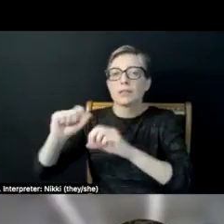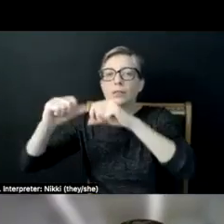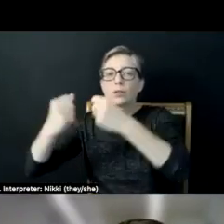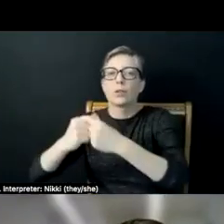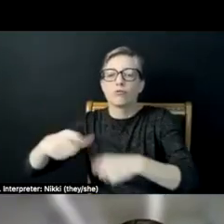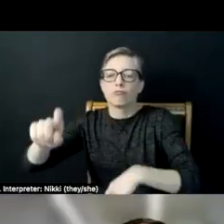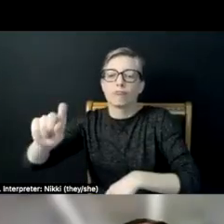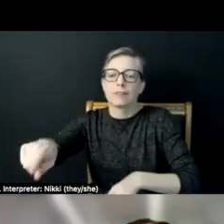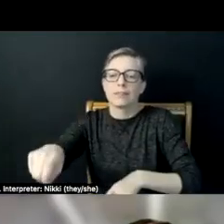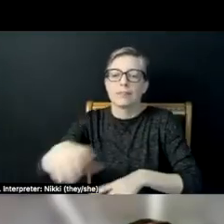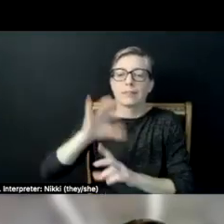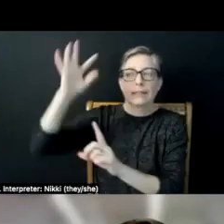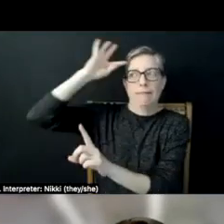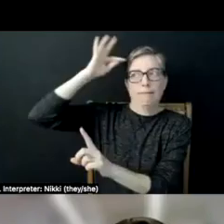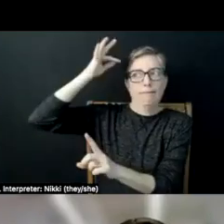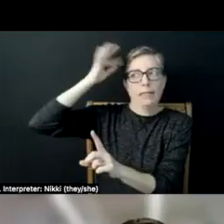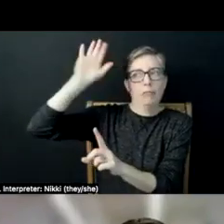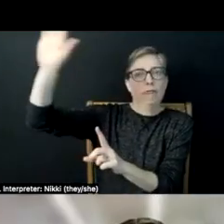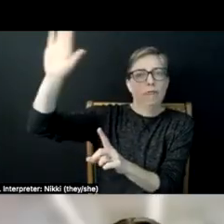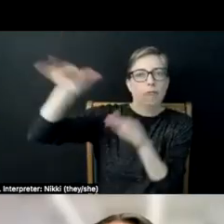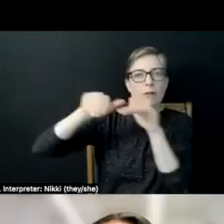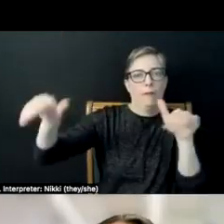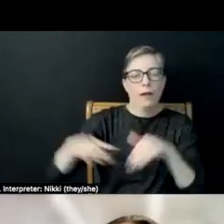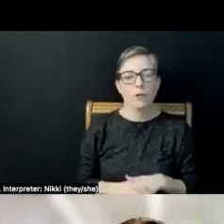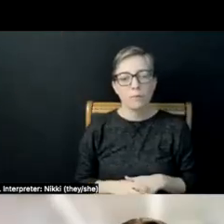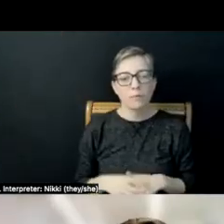Mr. Cokley believes that it is imperative that